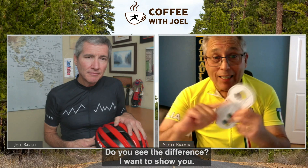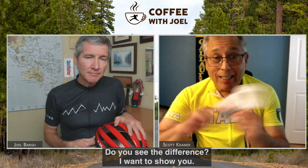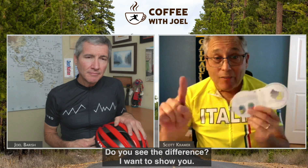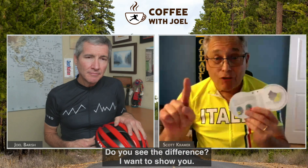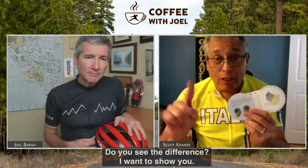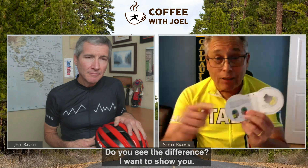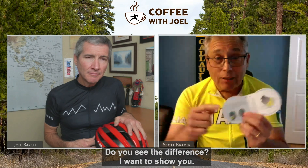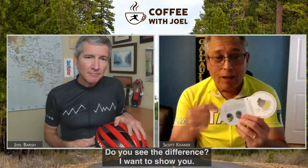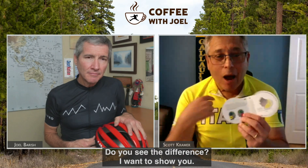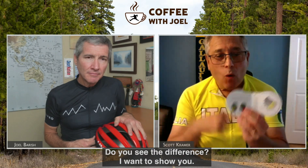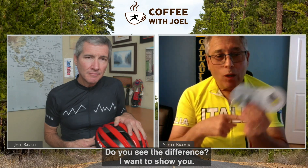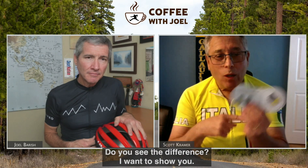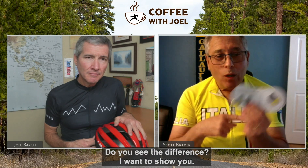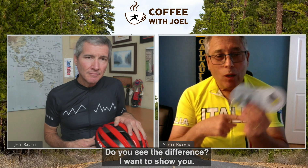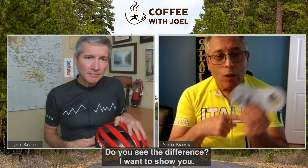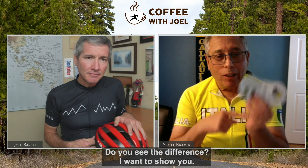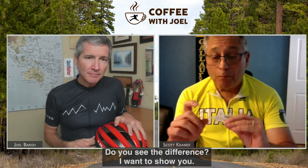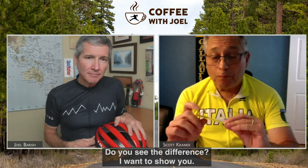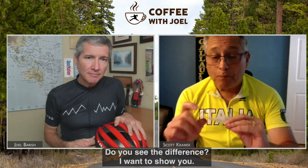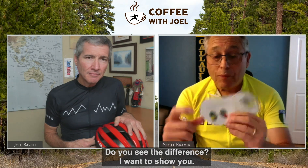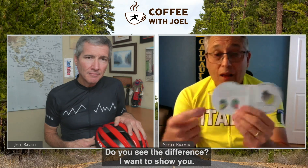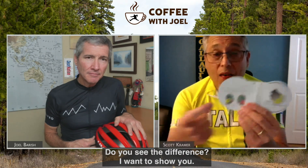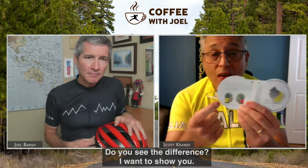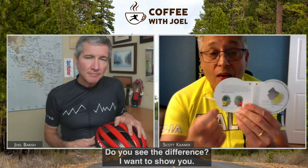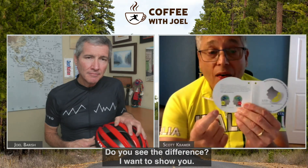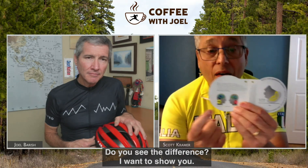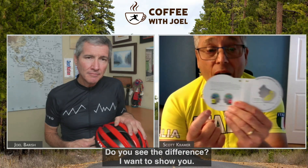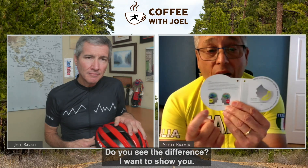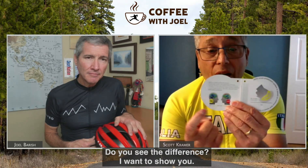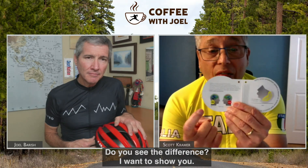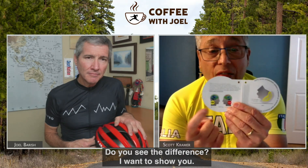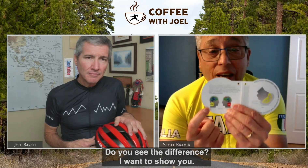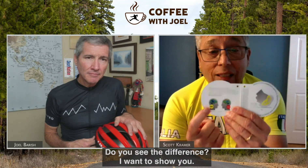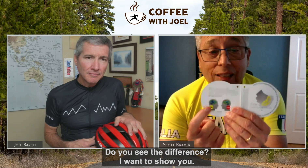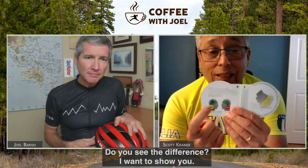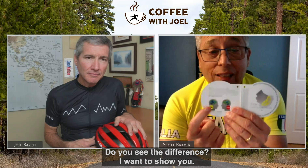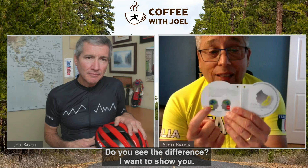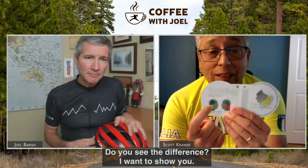Do you see the difference? I want to show you.